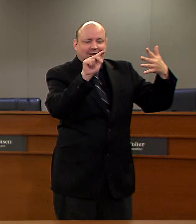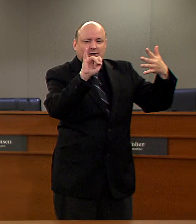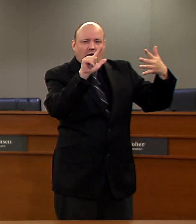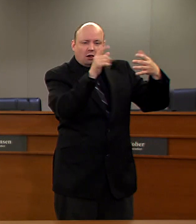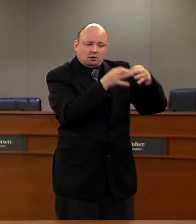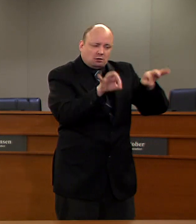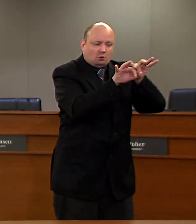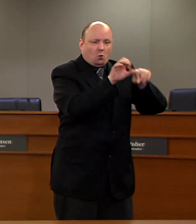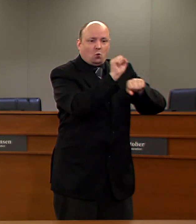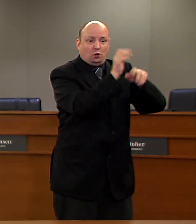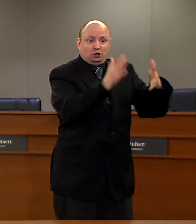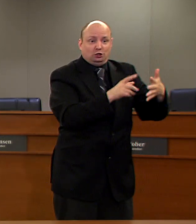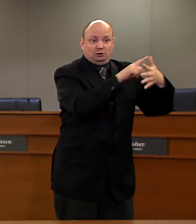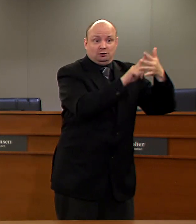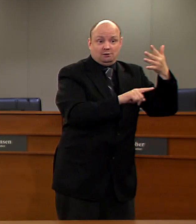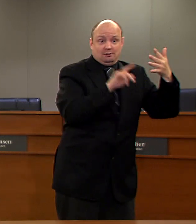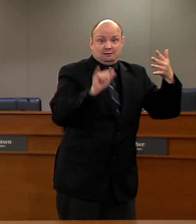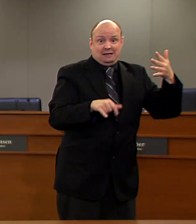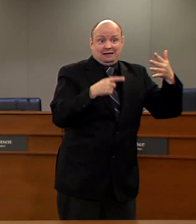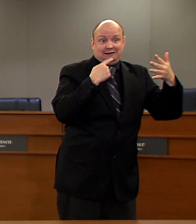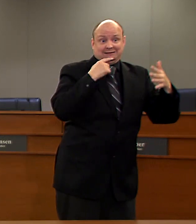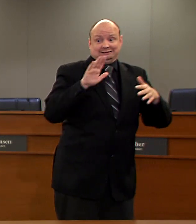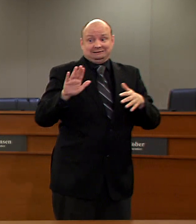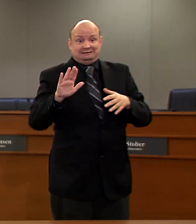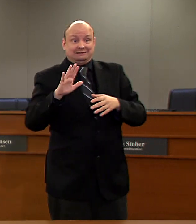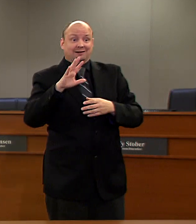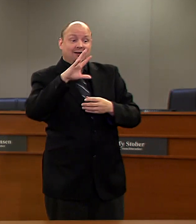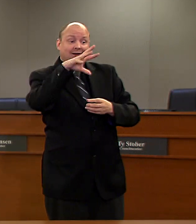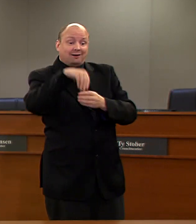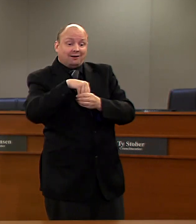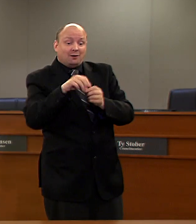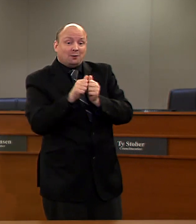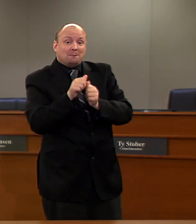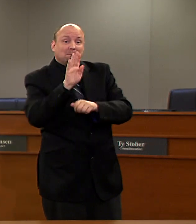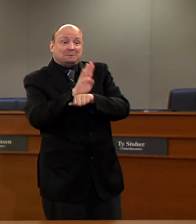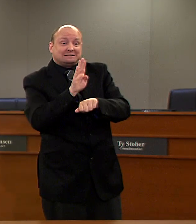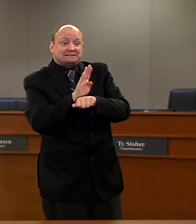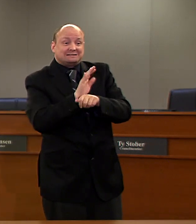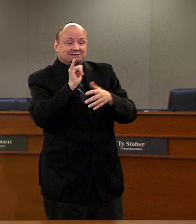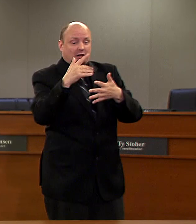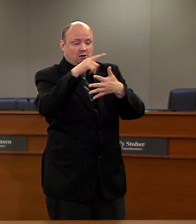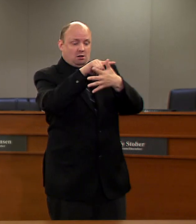their business is in fact included in that list of essential businesses.